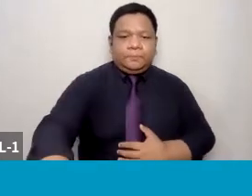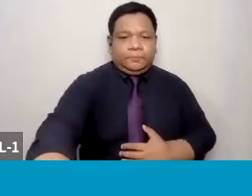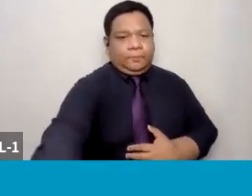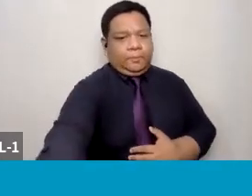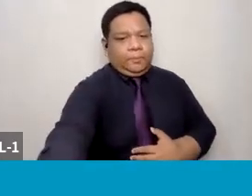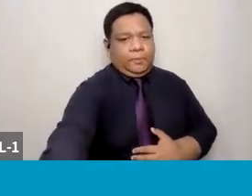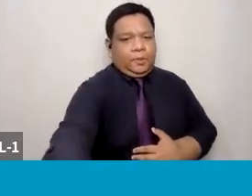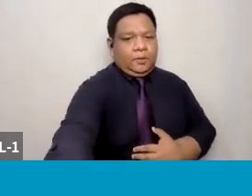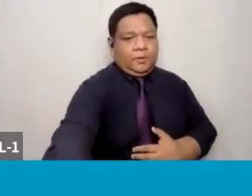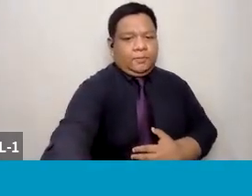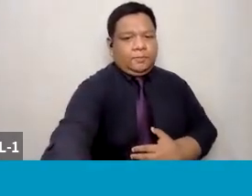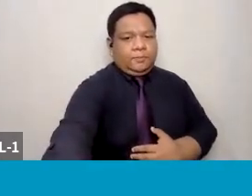So let’s start.